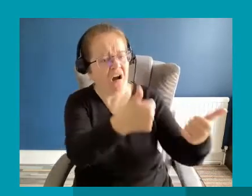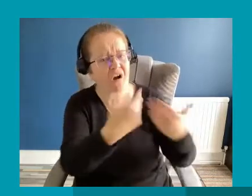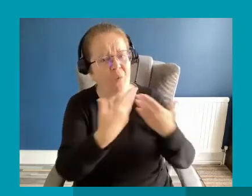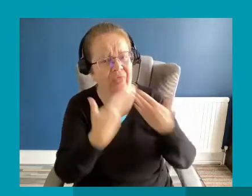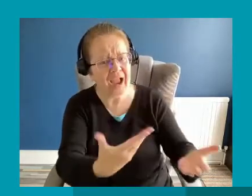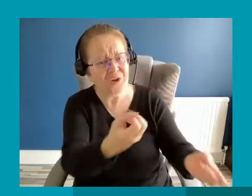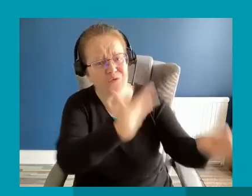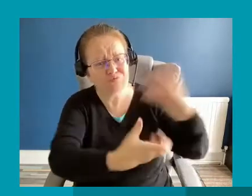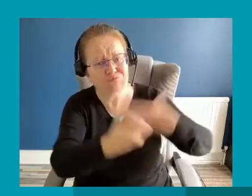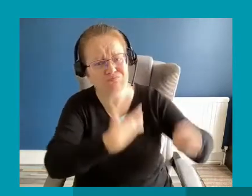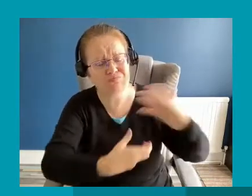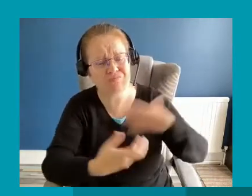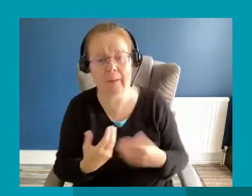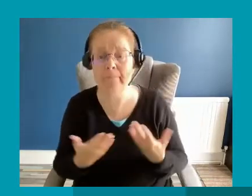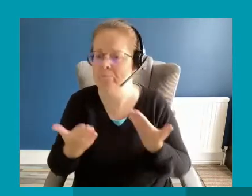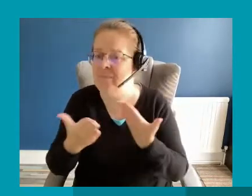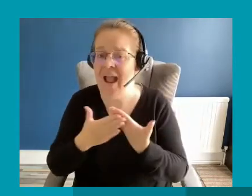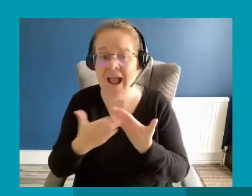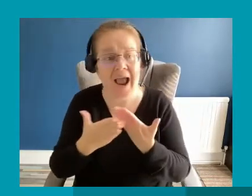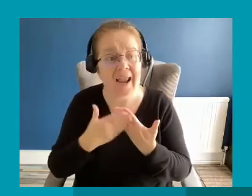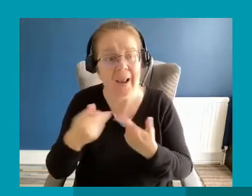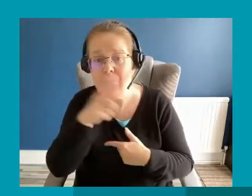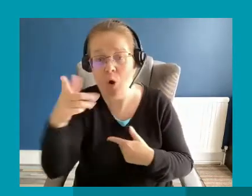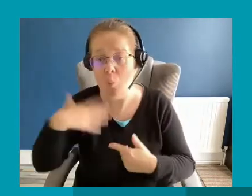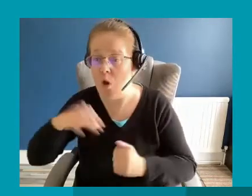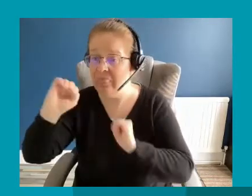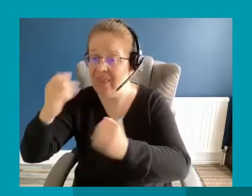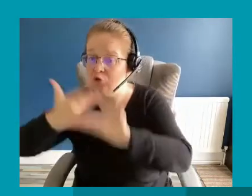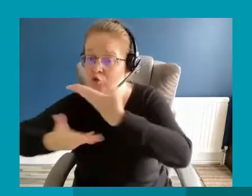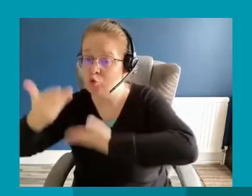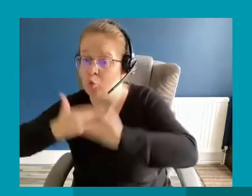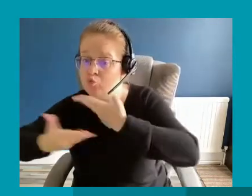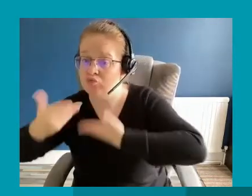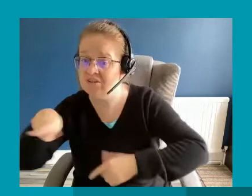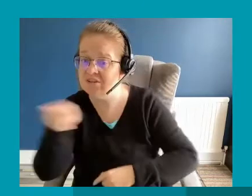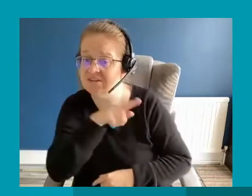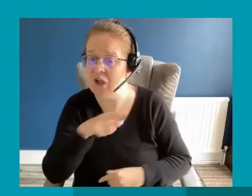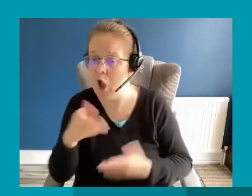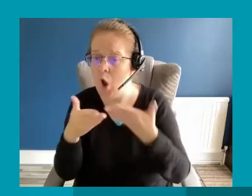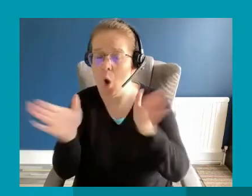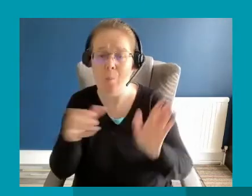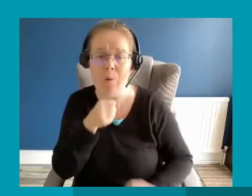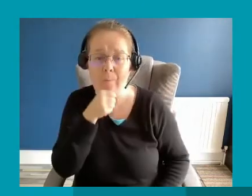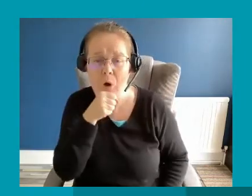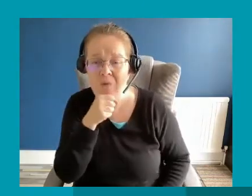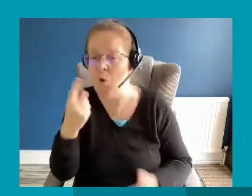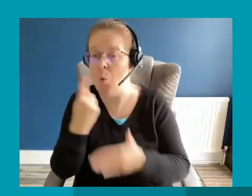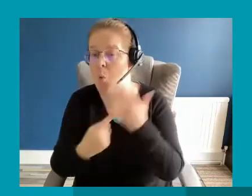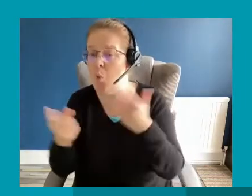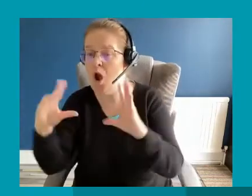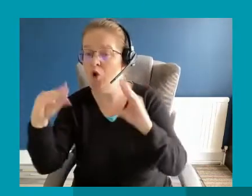Do you have anybody else who wants to share this story? If we open up the mic or if you want to just, you know,